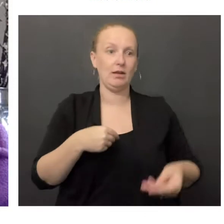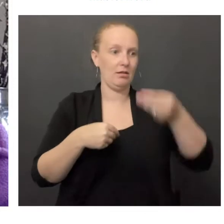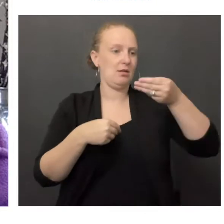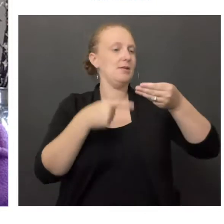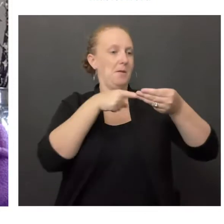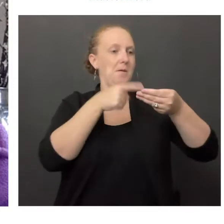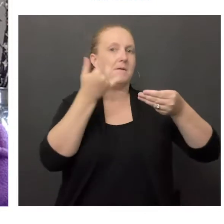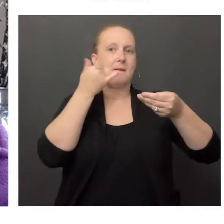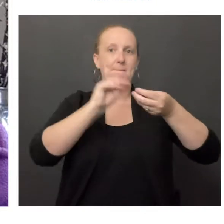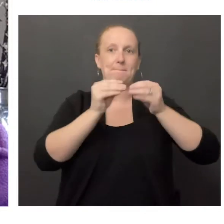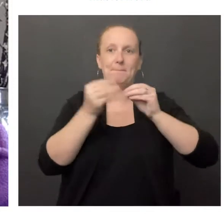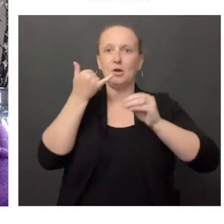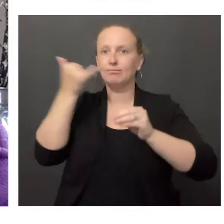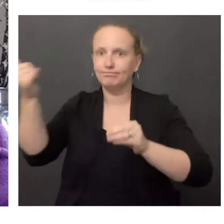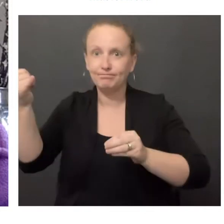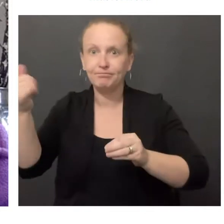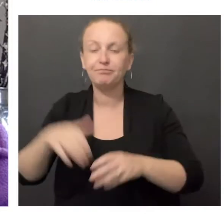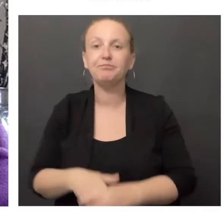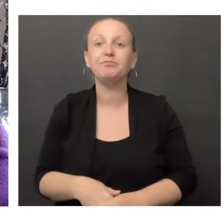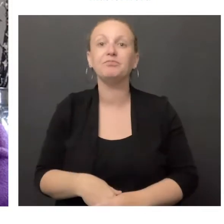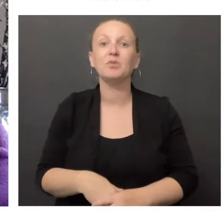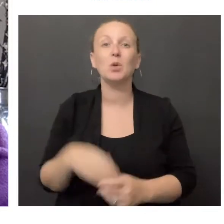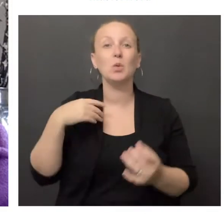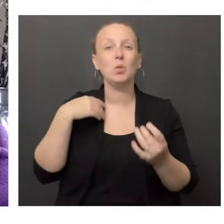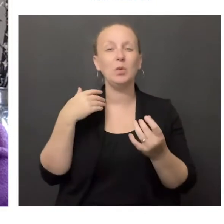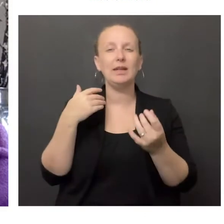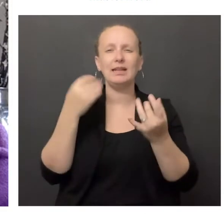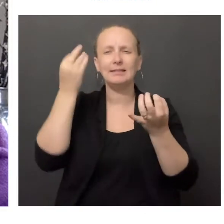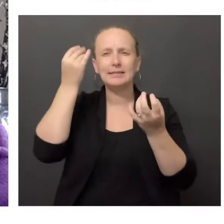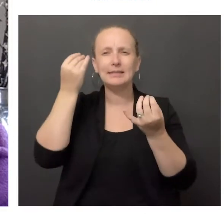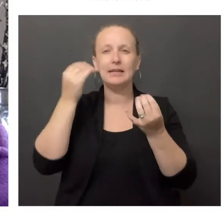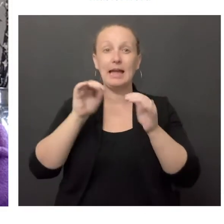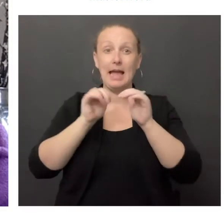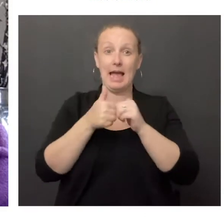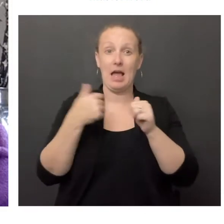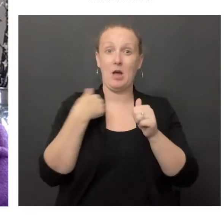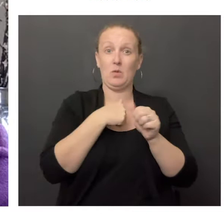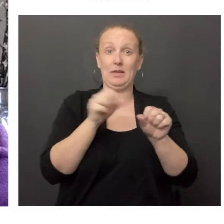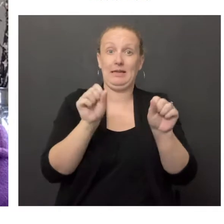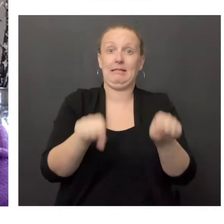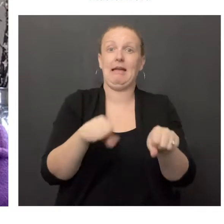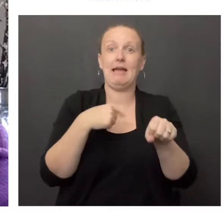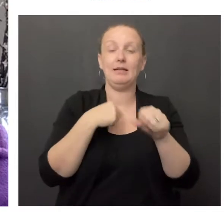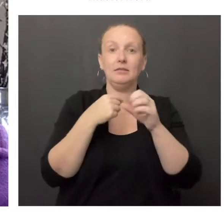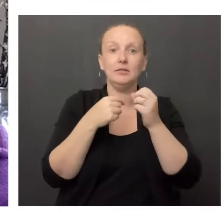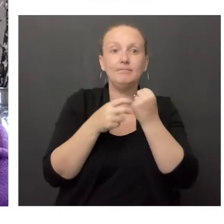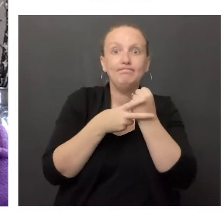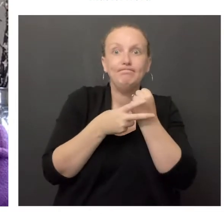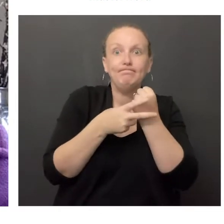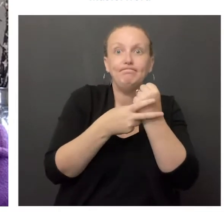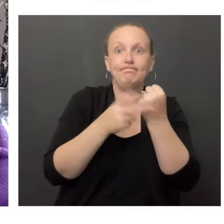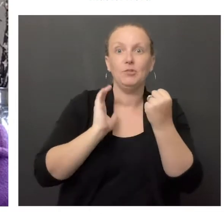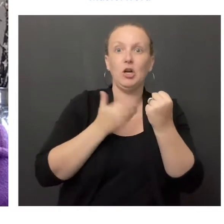create how can we conserve PPE and still provide a very high level of language assistance